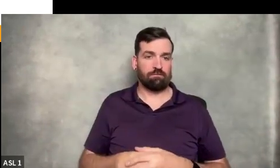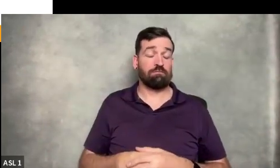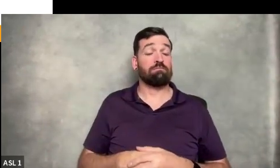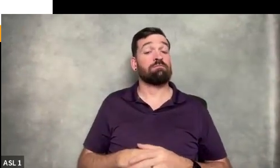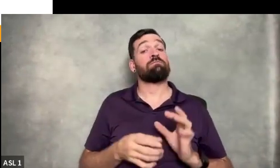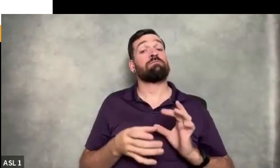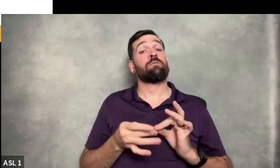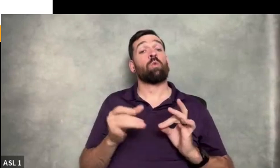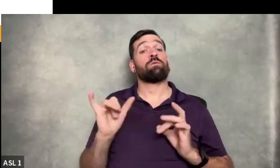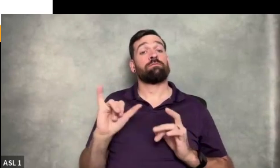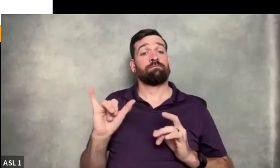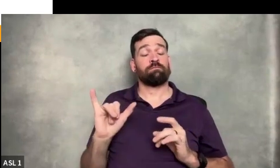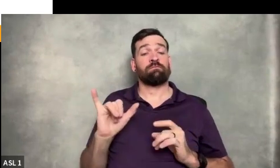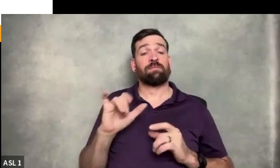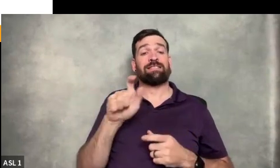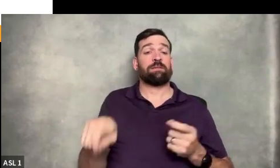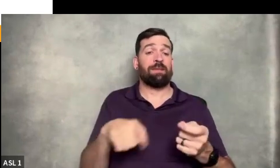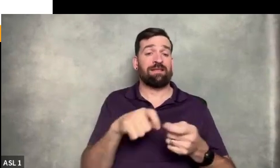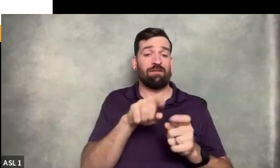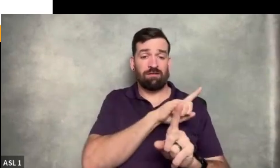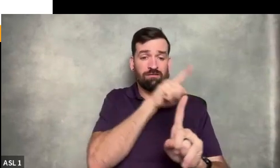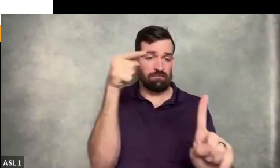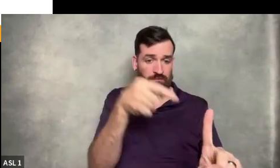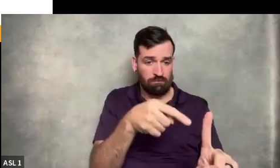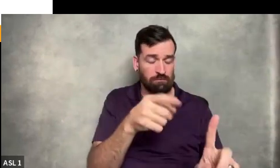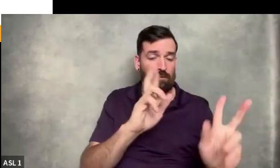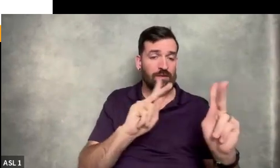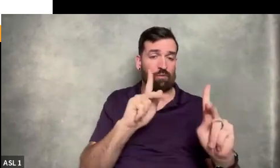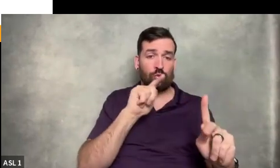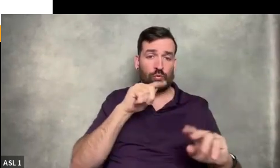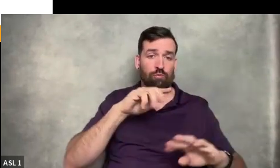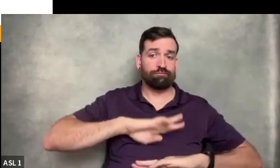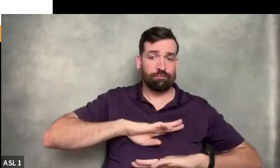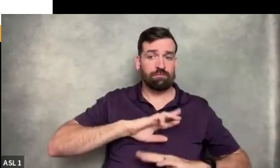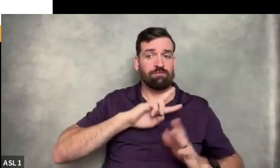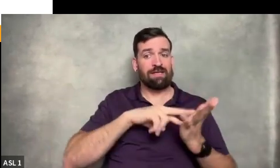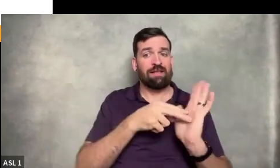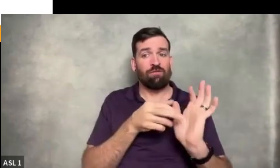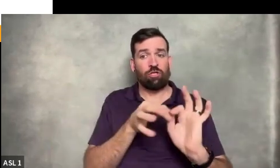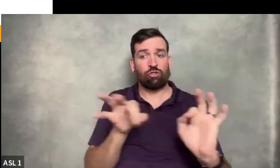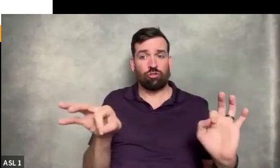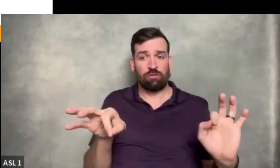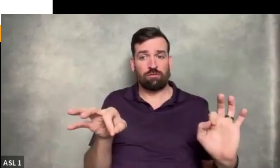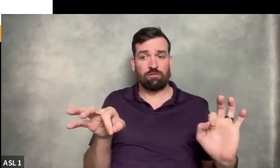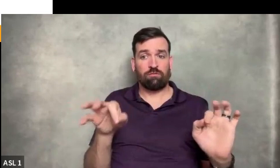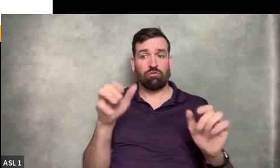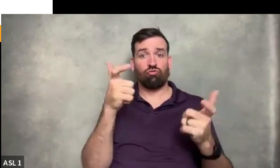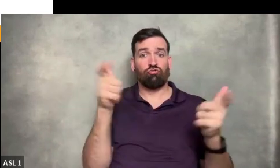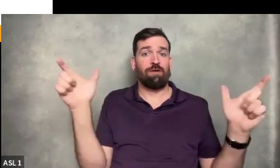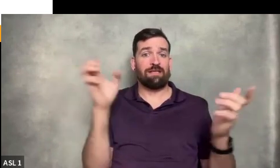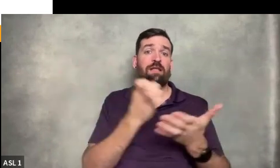specifying targeting of services to those who meet the SUA definitions of greatest economic need and